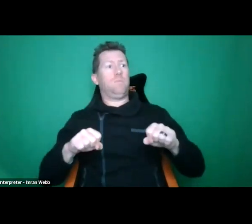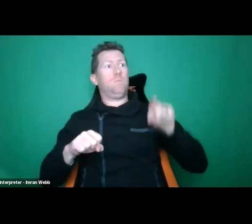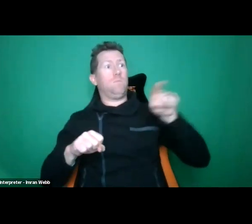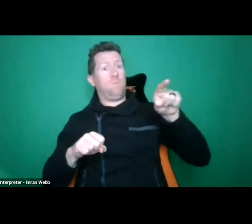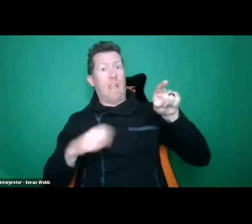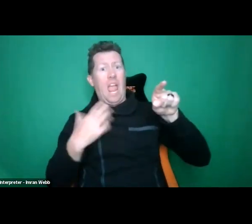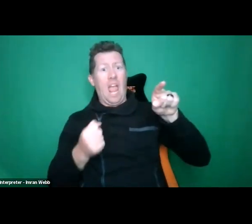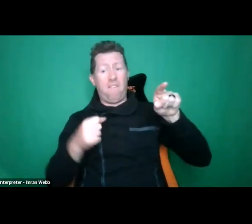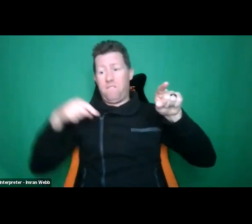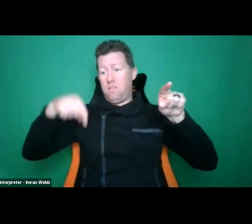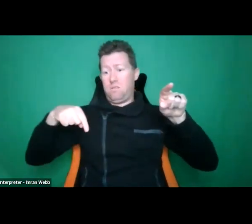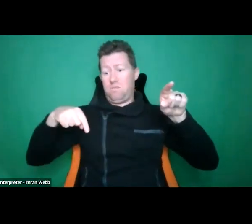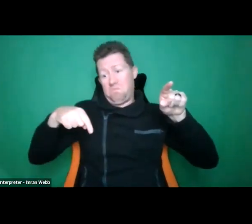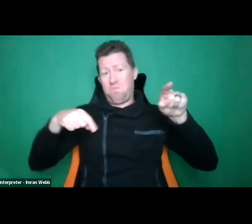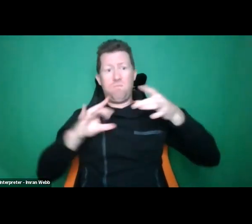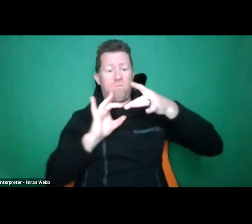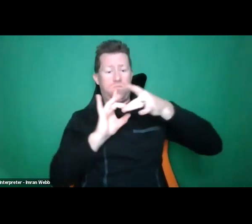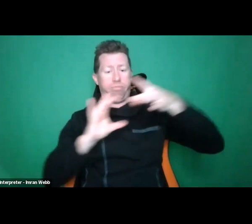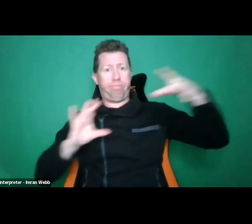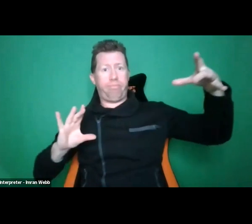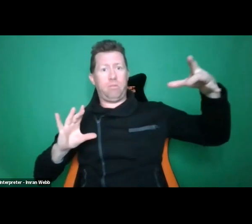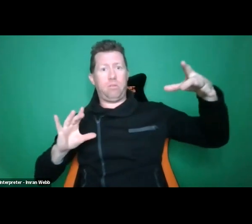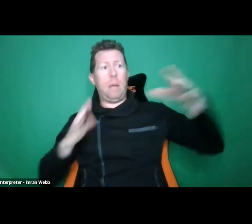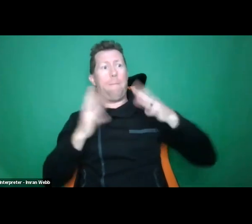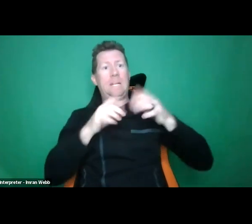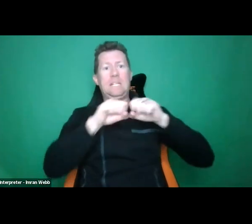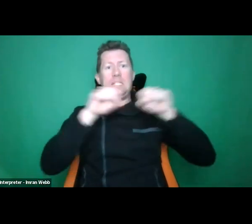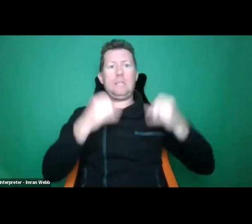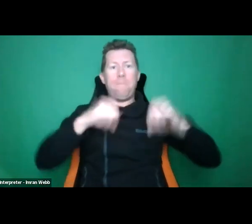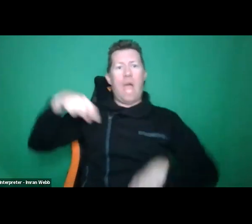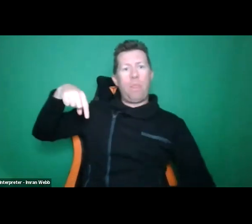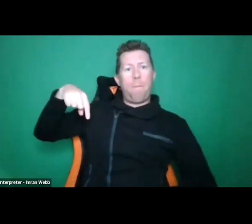And I think the ethics of inclusion is not just about what is in the data,